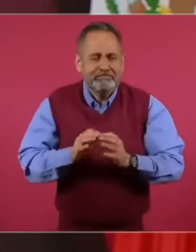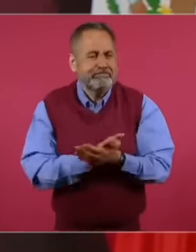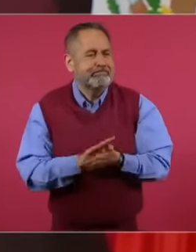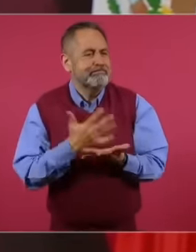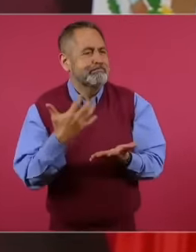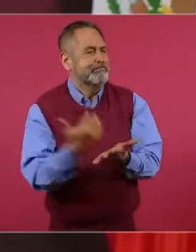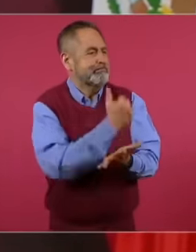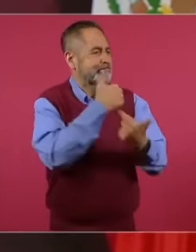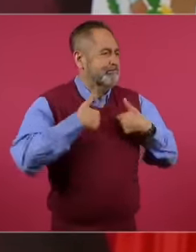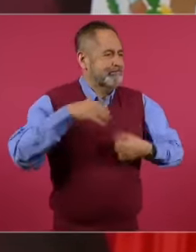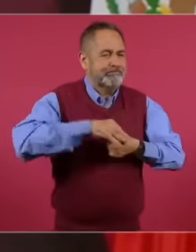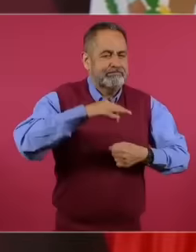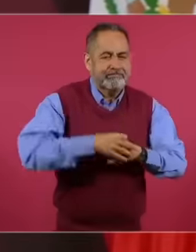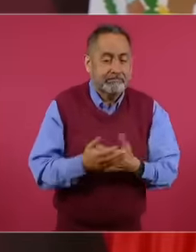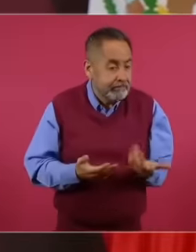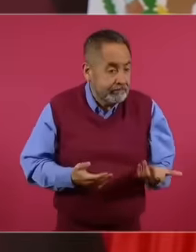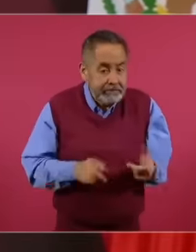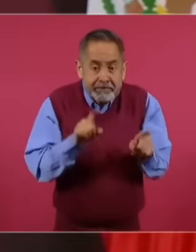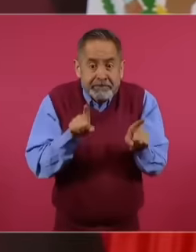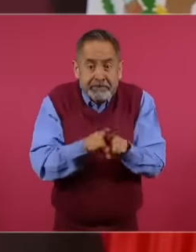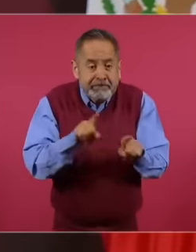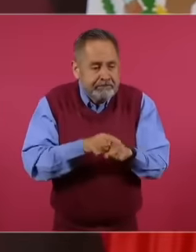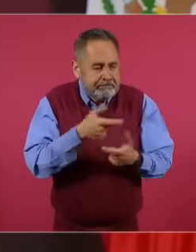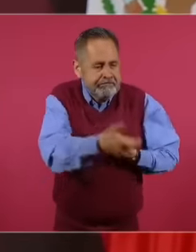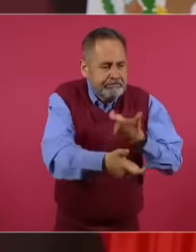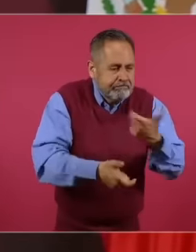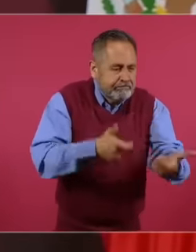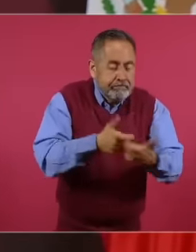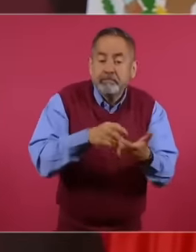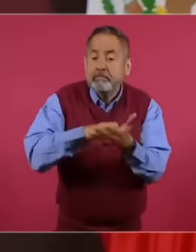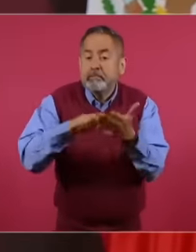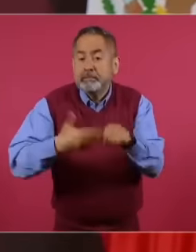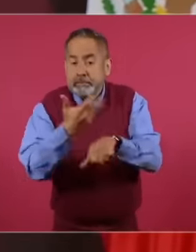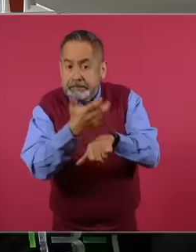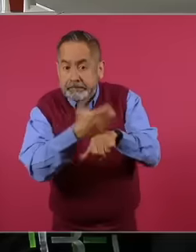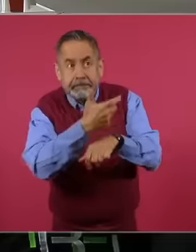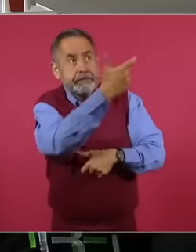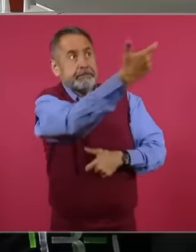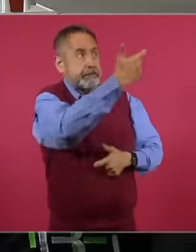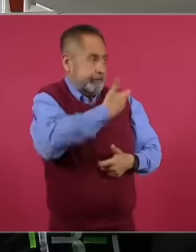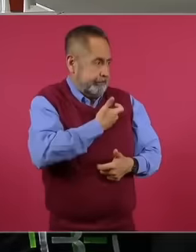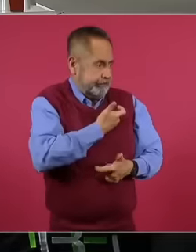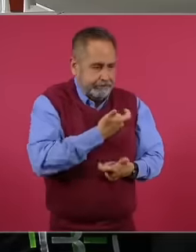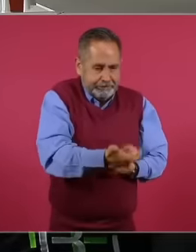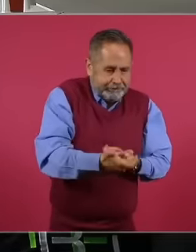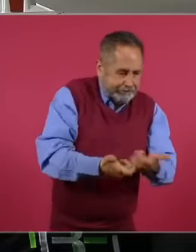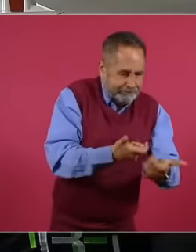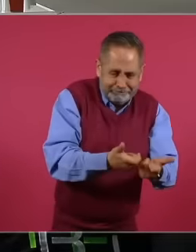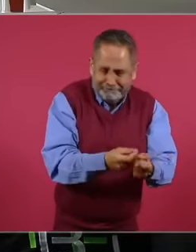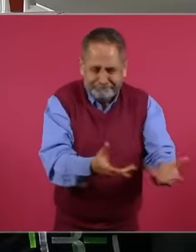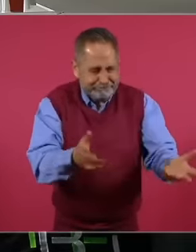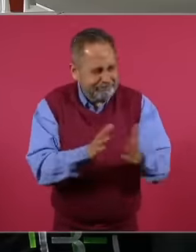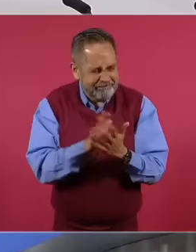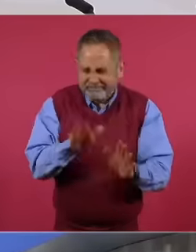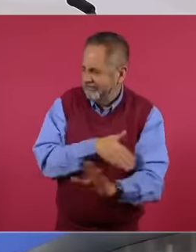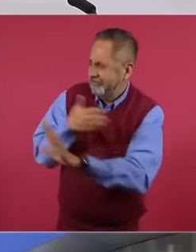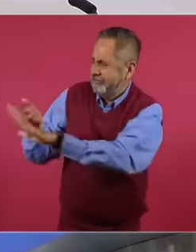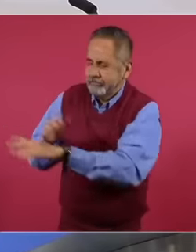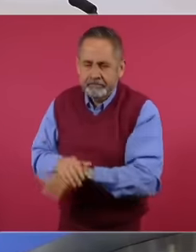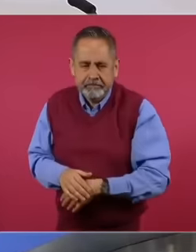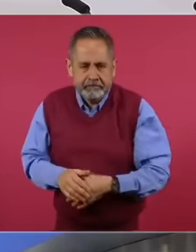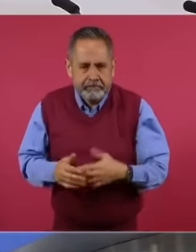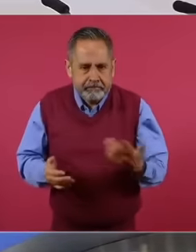sent money from the United States, now they tell me that only until